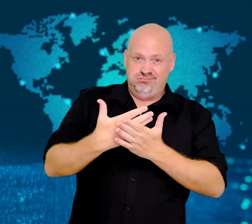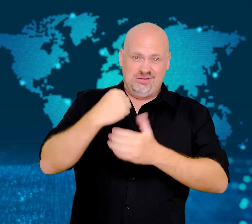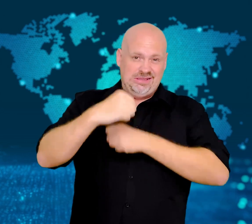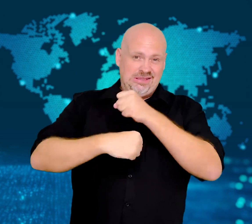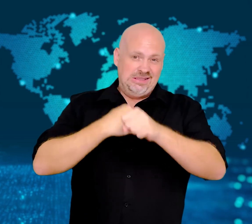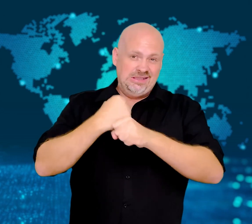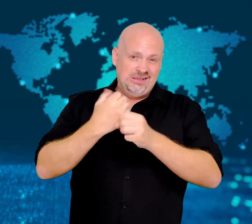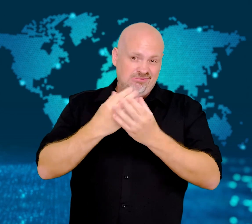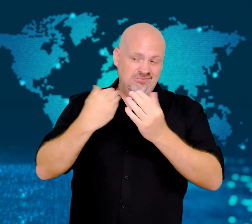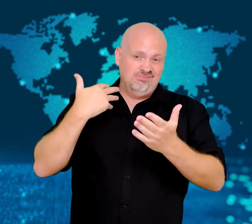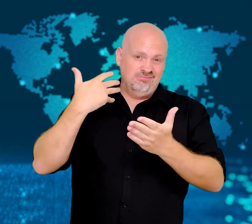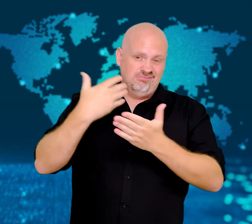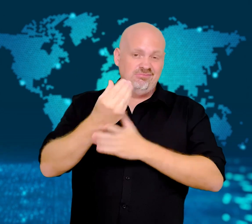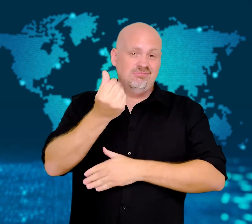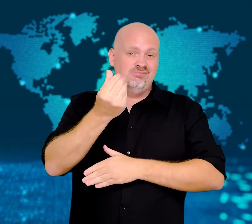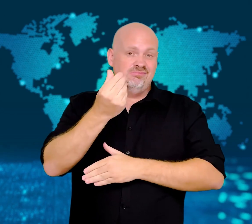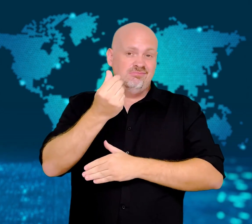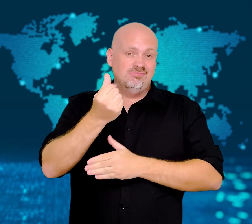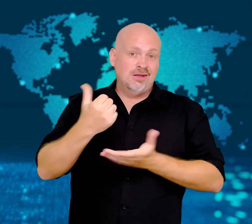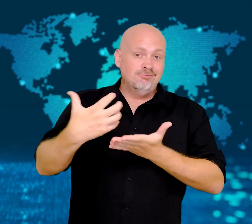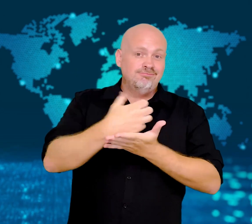profitable since 2013.